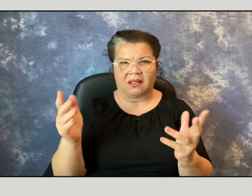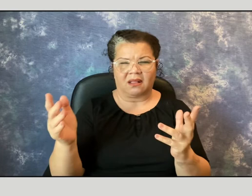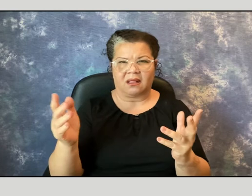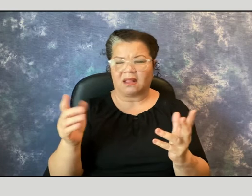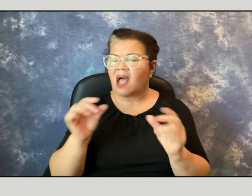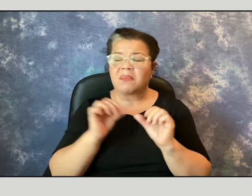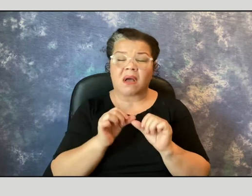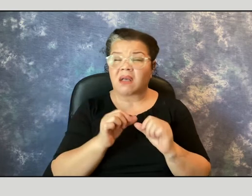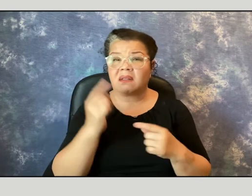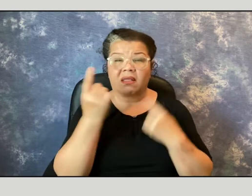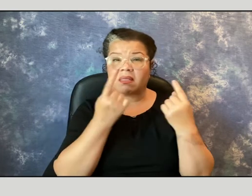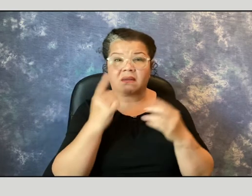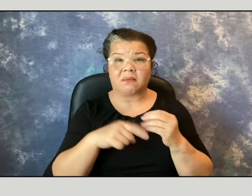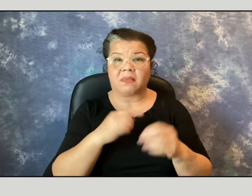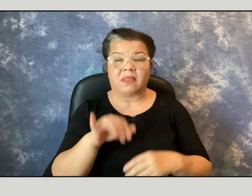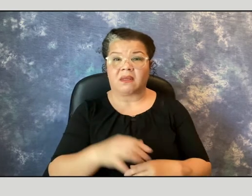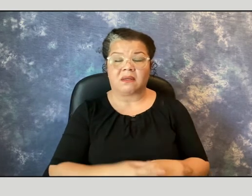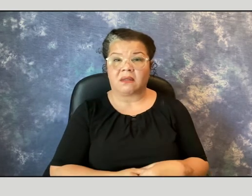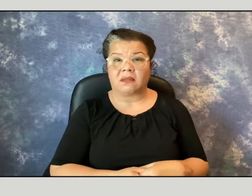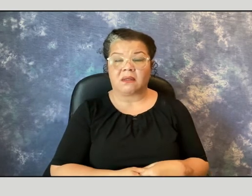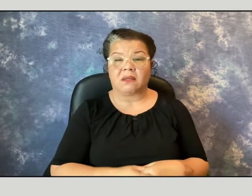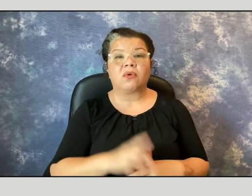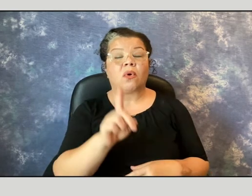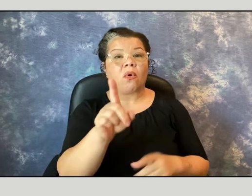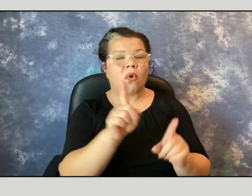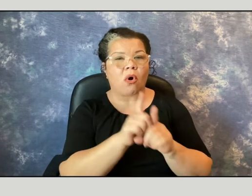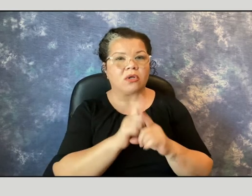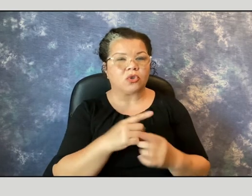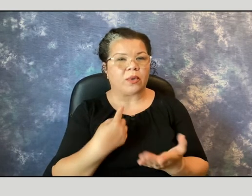We are also discussing with my friends, like do you have in Ponce,